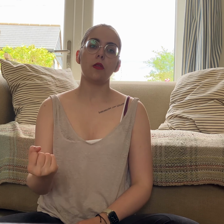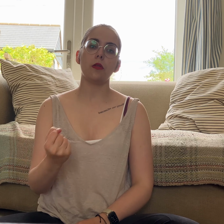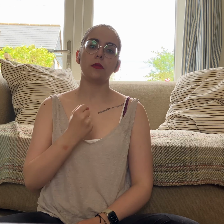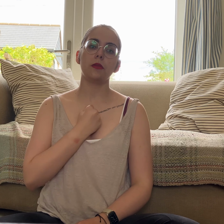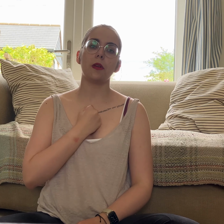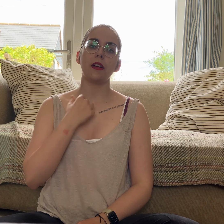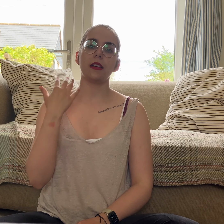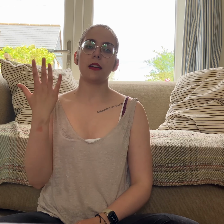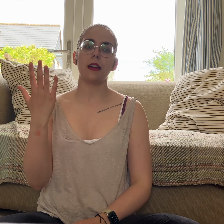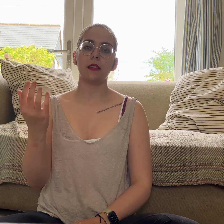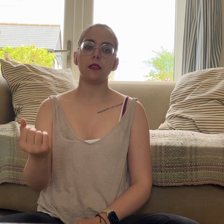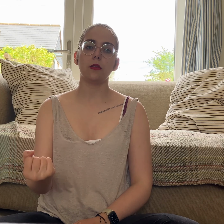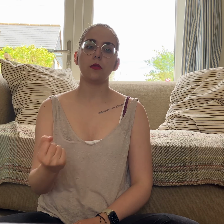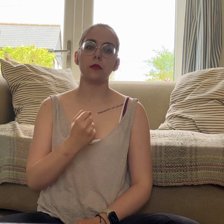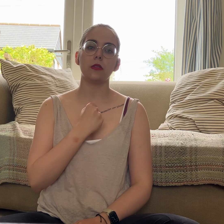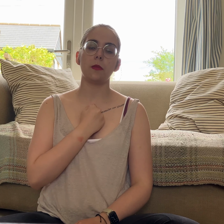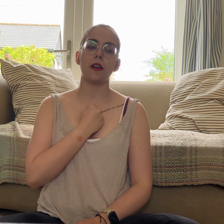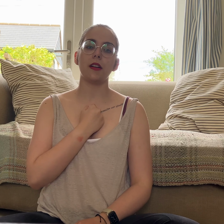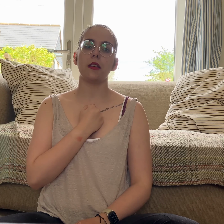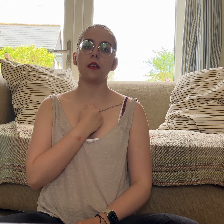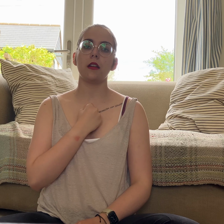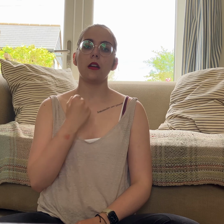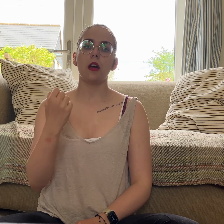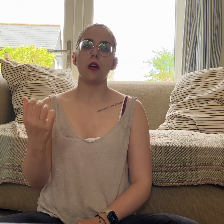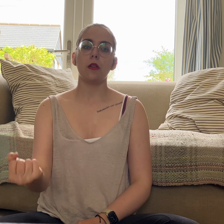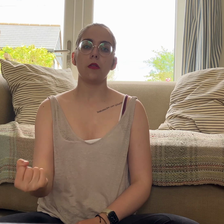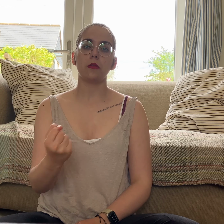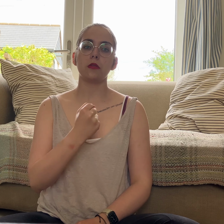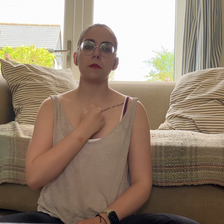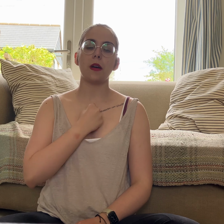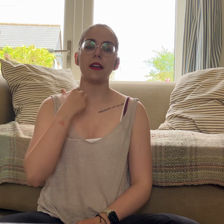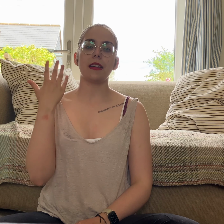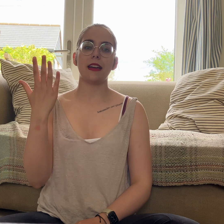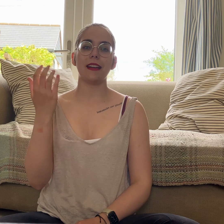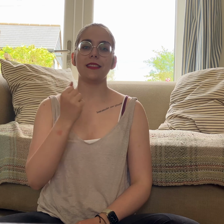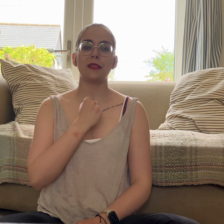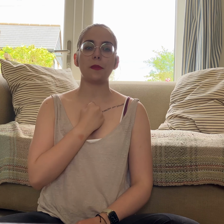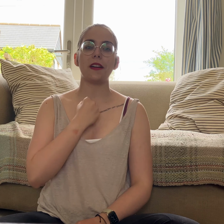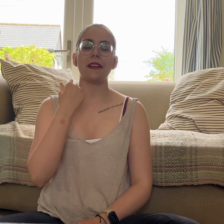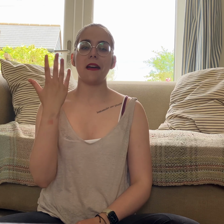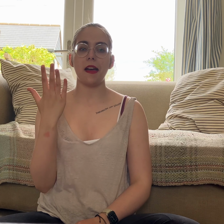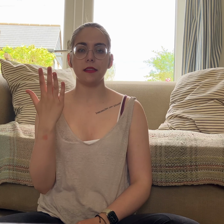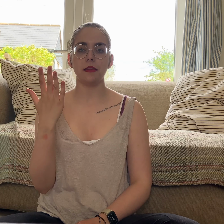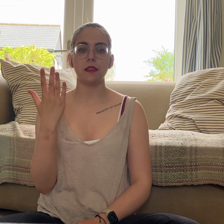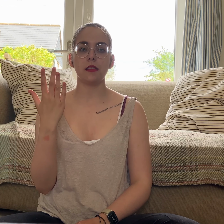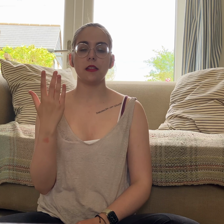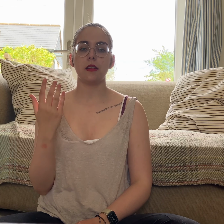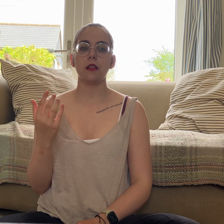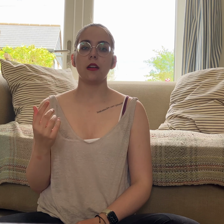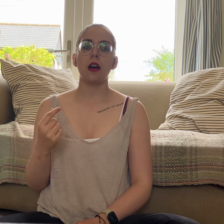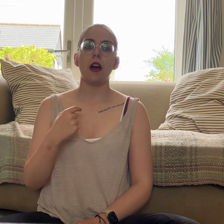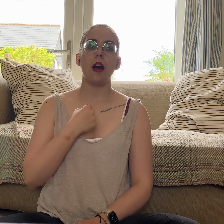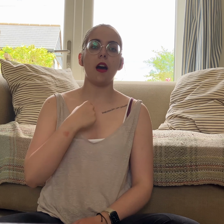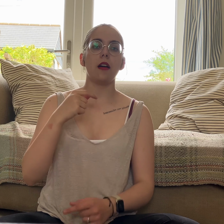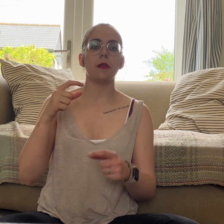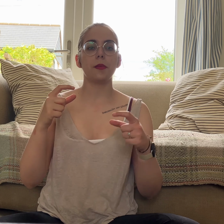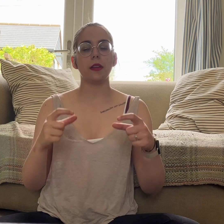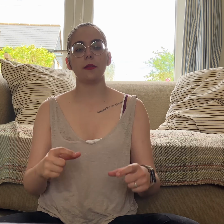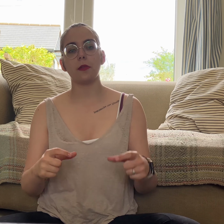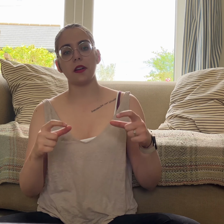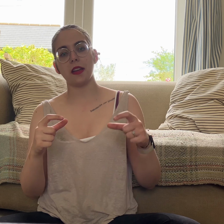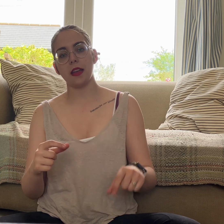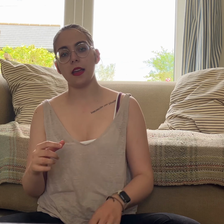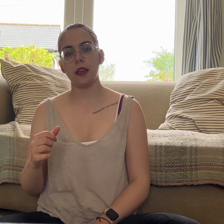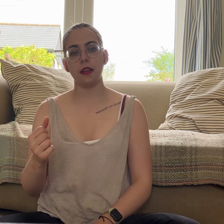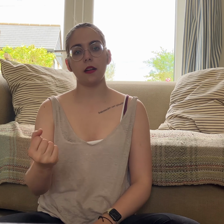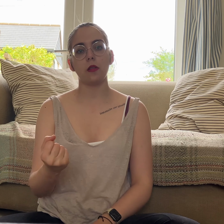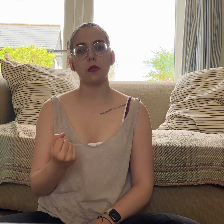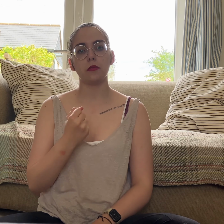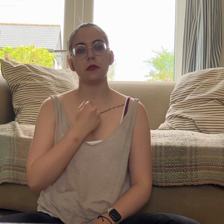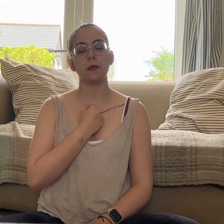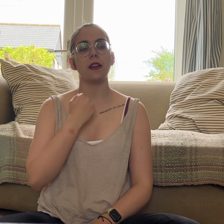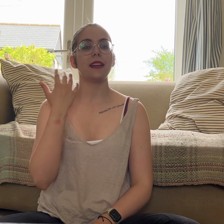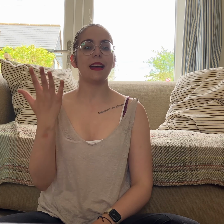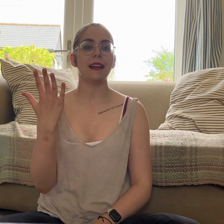Hold my hand, hold my. Hold my hand, my hand. I'll be right here, hold my hand."